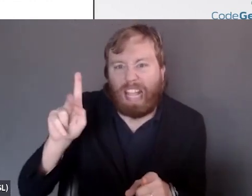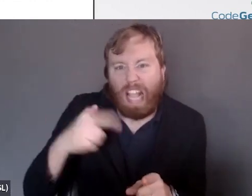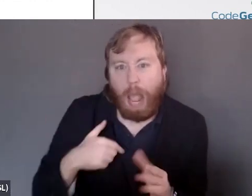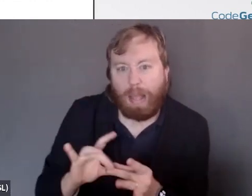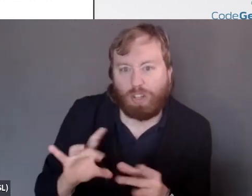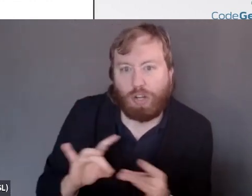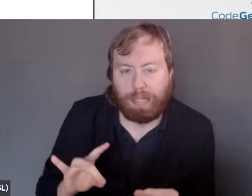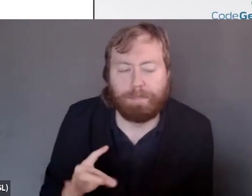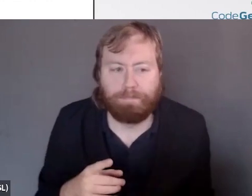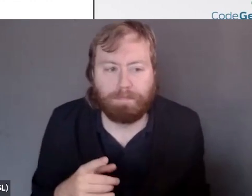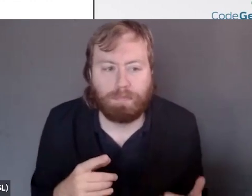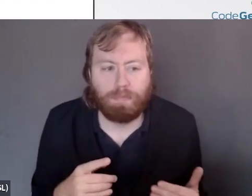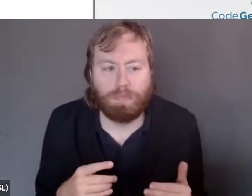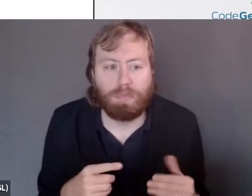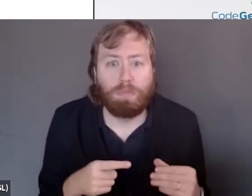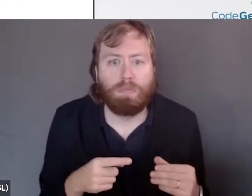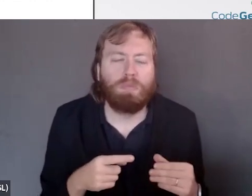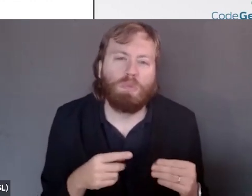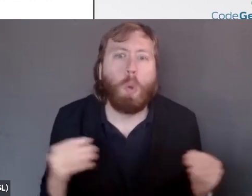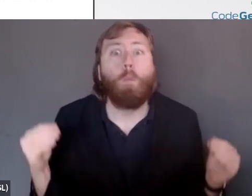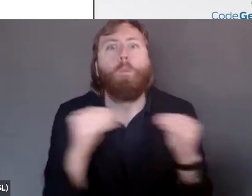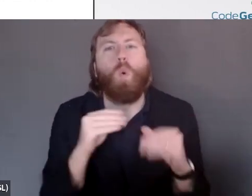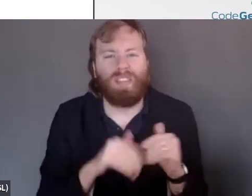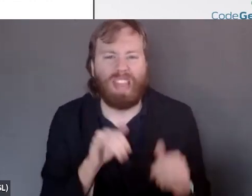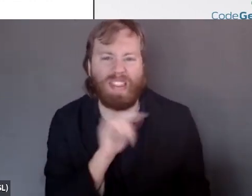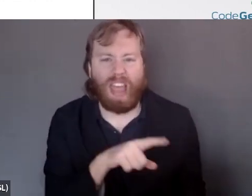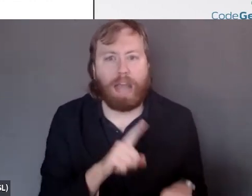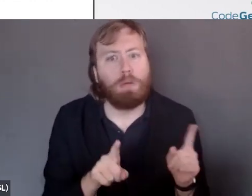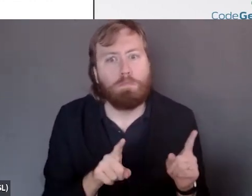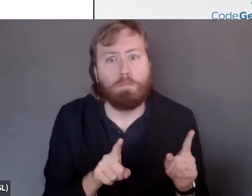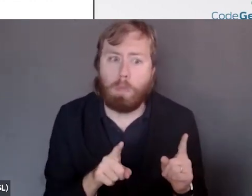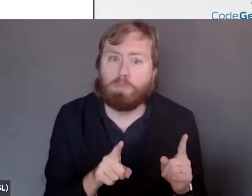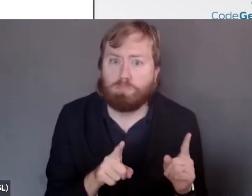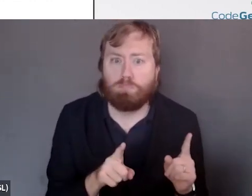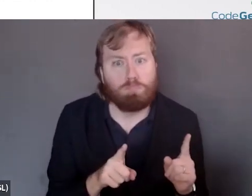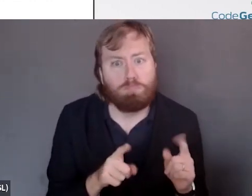There's more to it than just this, but not too much more. These are the four things we're going to demonstrate today.